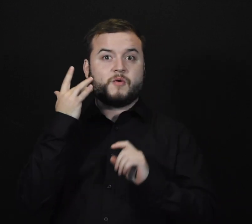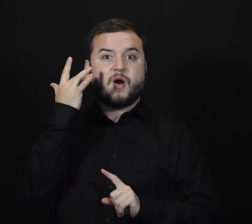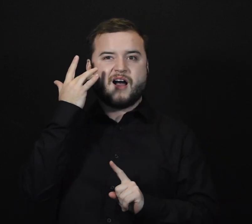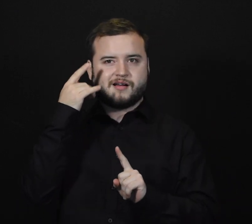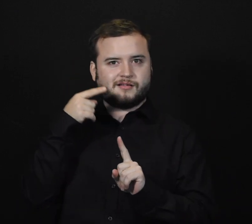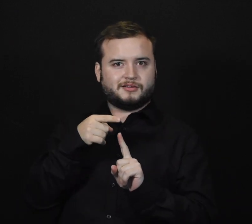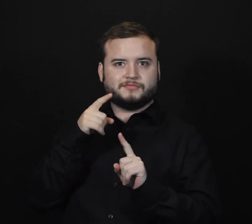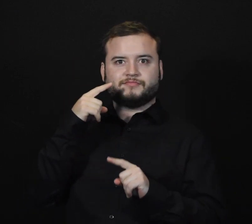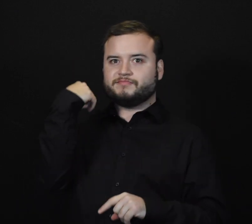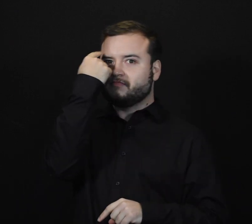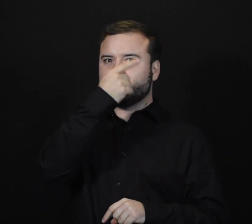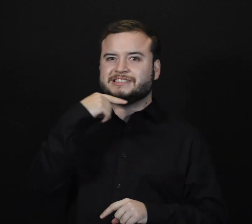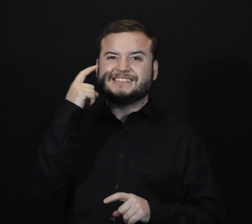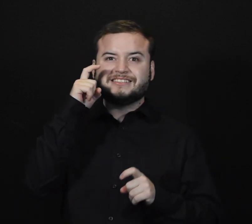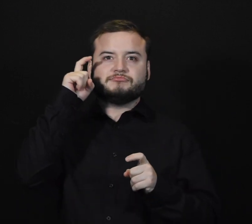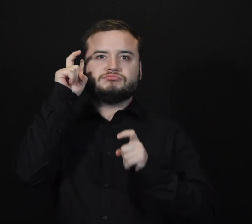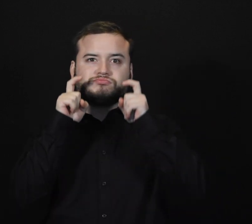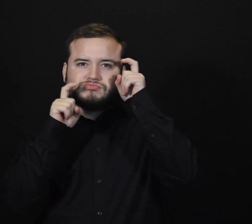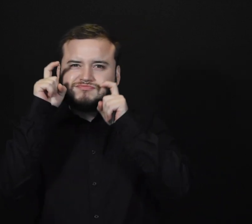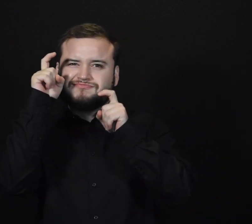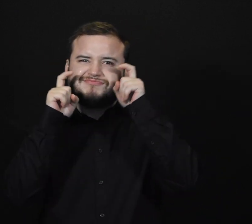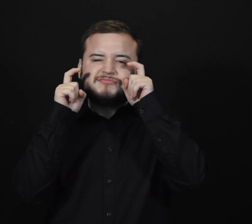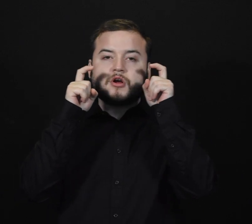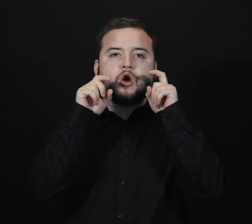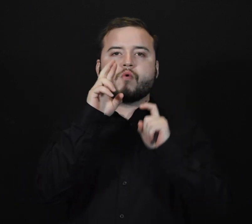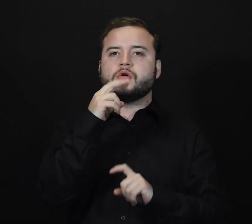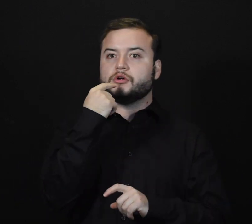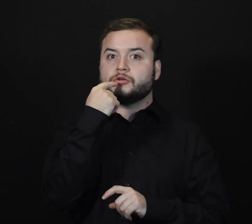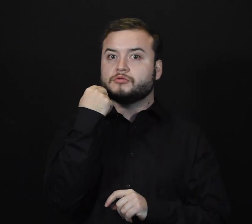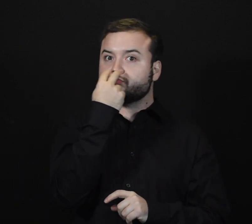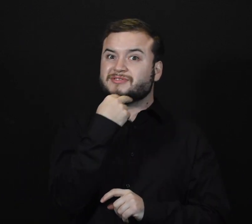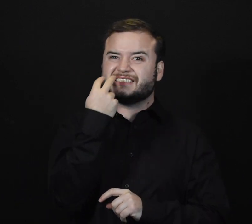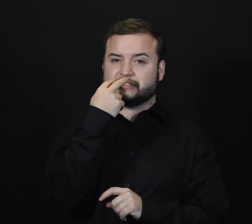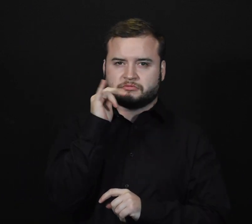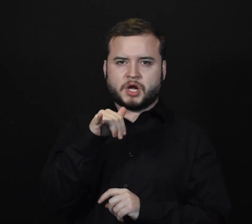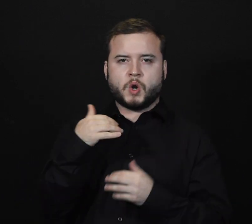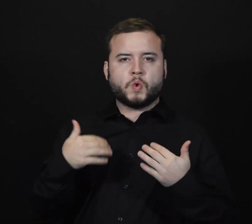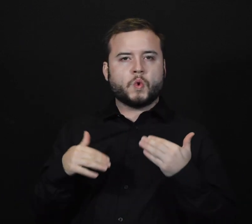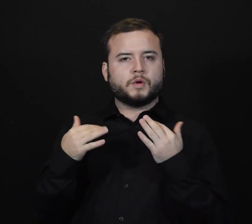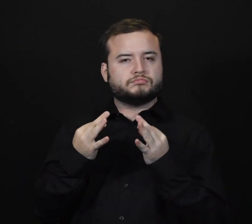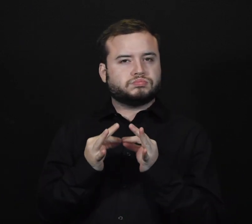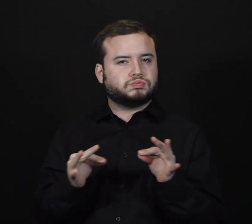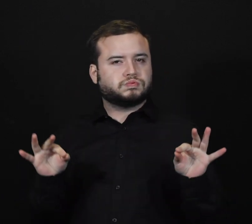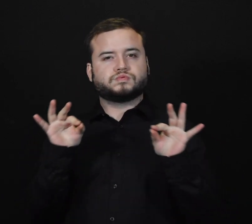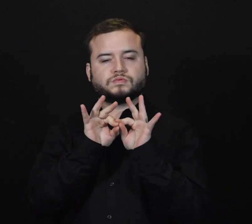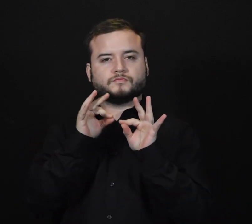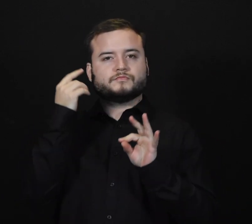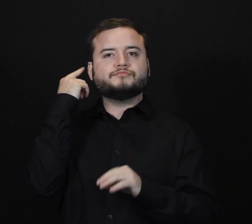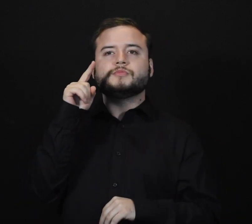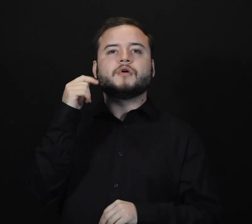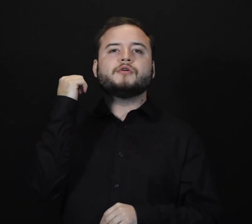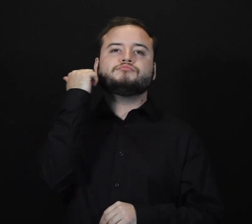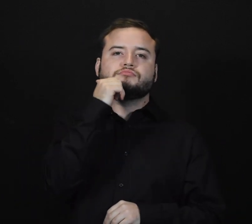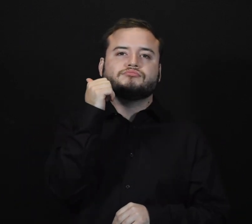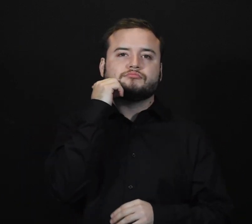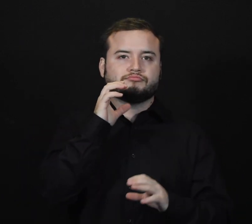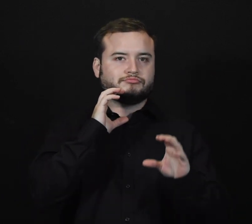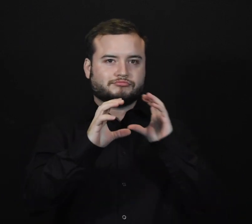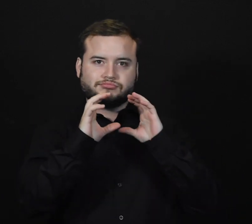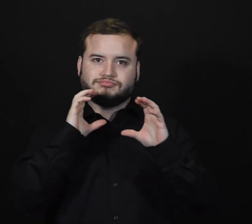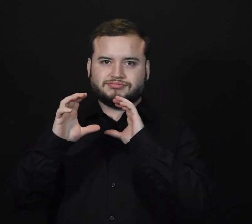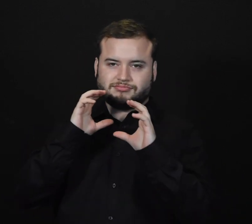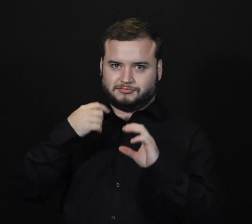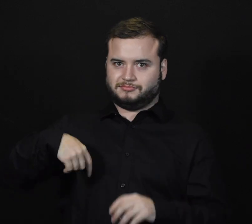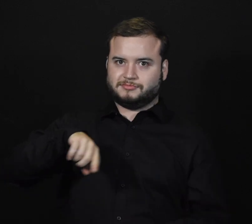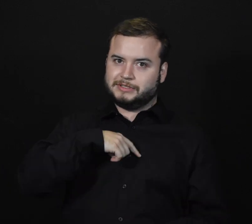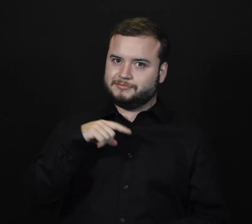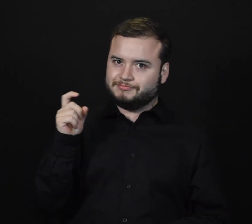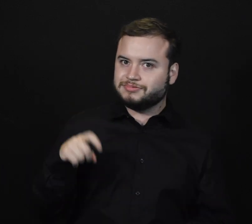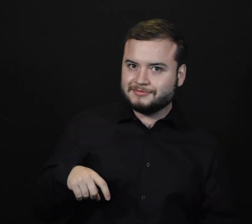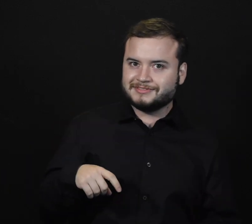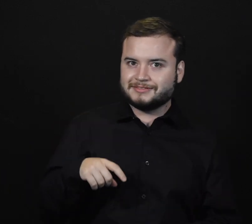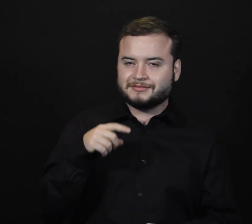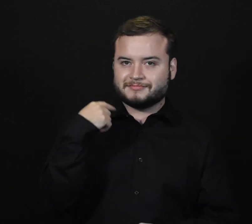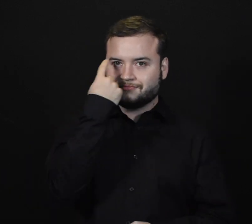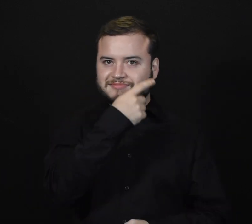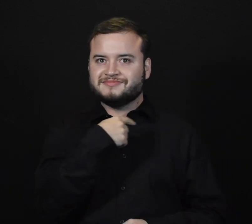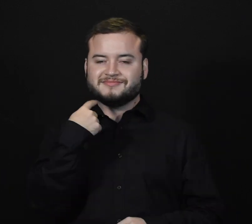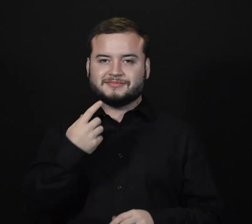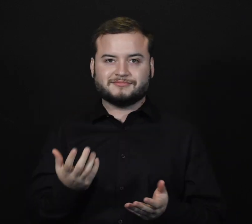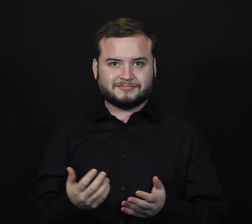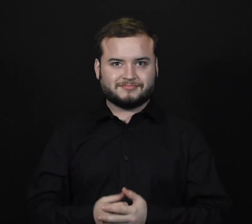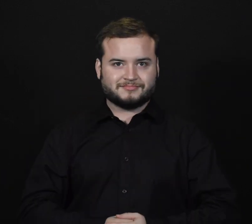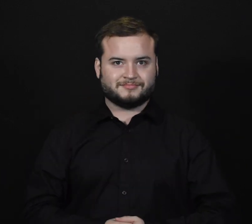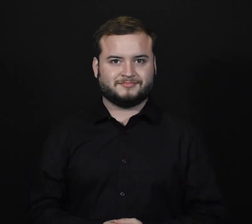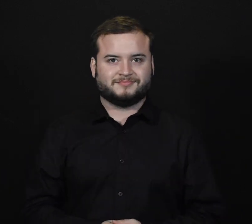especially when facial expressions and/or lipreading play a critical part in everyday communication for us.